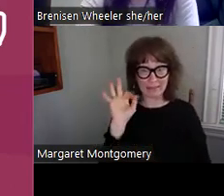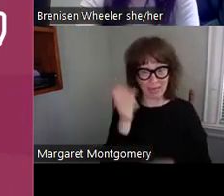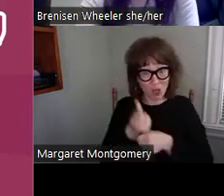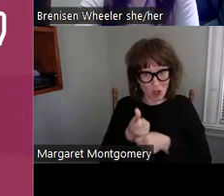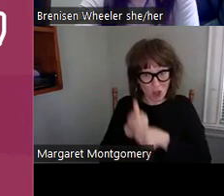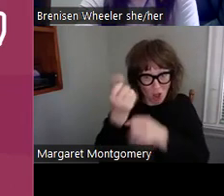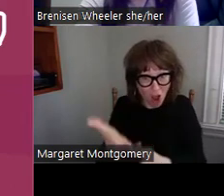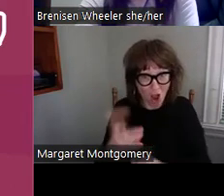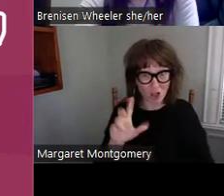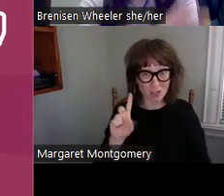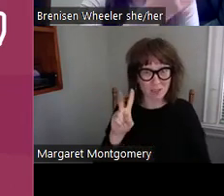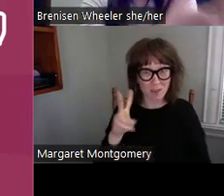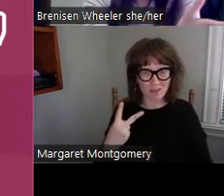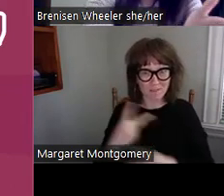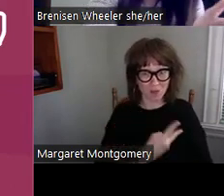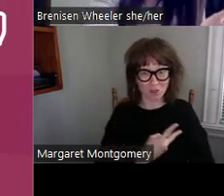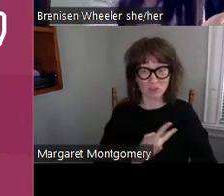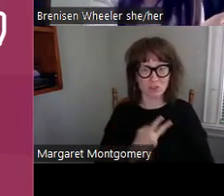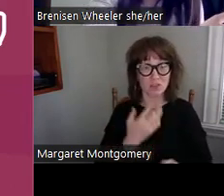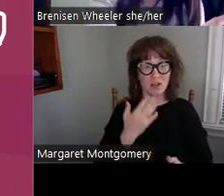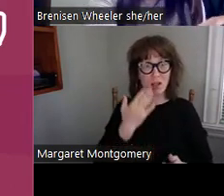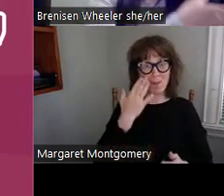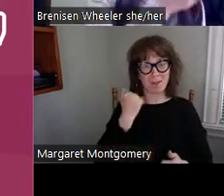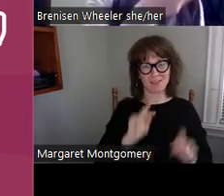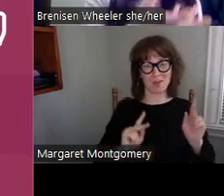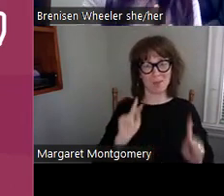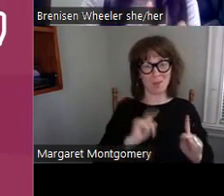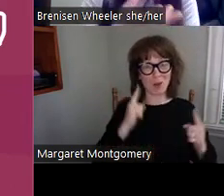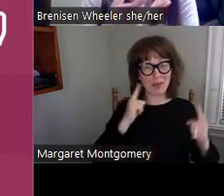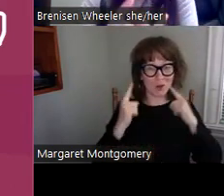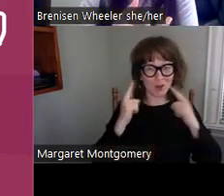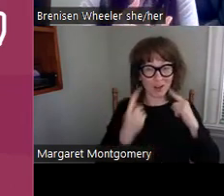about domestic violence, and similarly to the pandemic, there are factors that can escalate